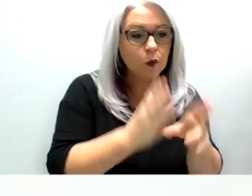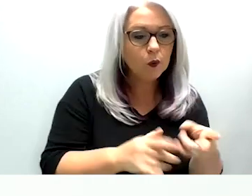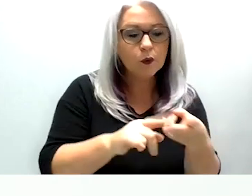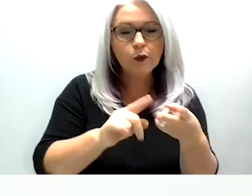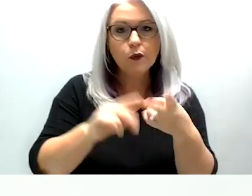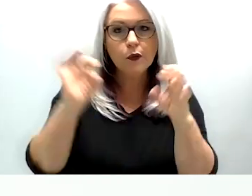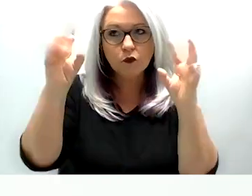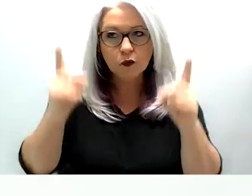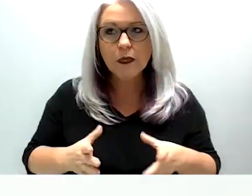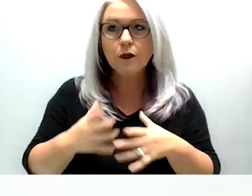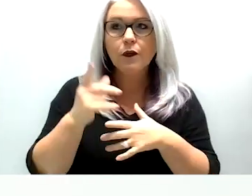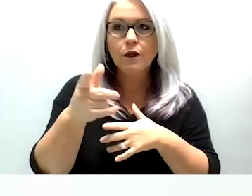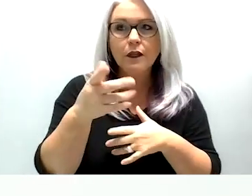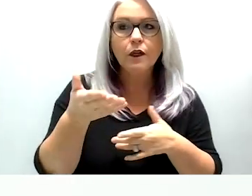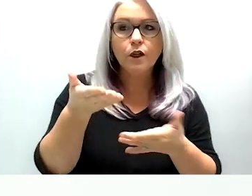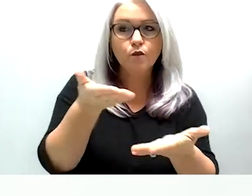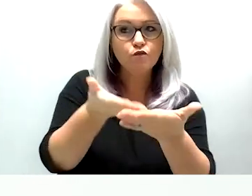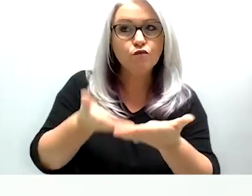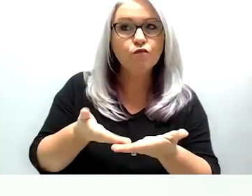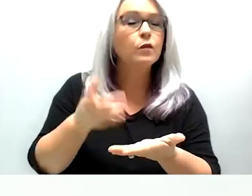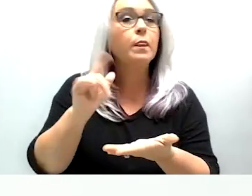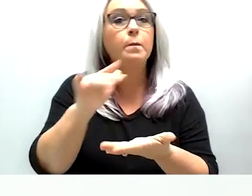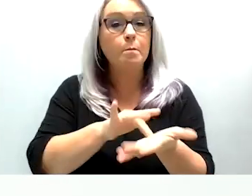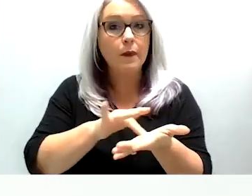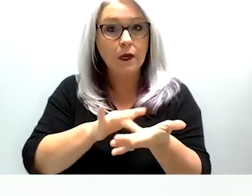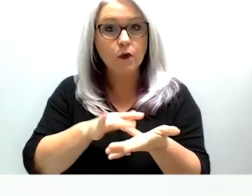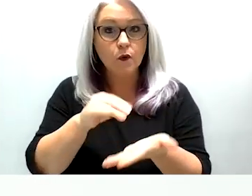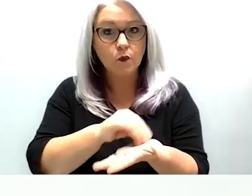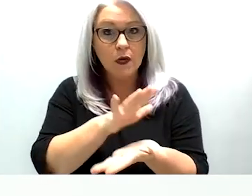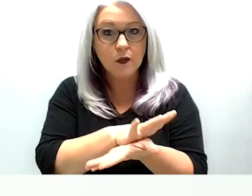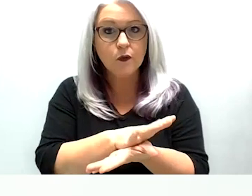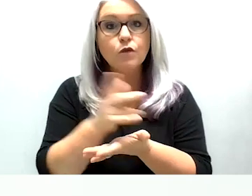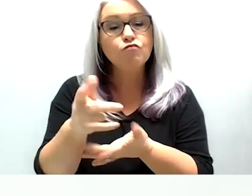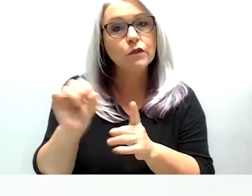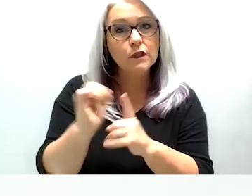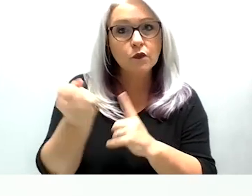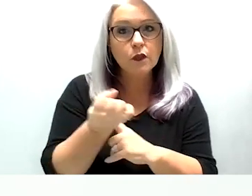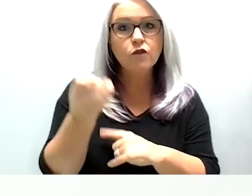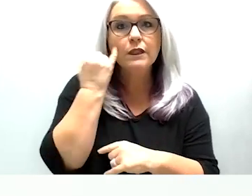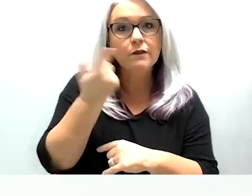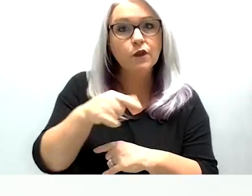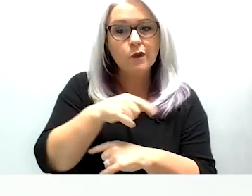from is entitled to your actual medical records. That might be a situation if you get deeply into litigation or something